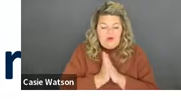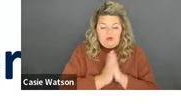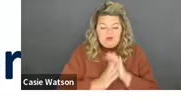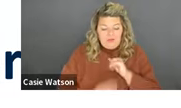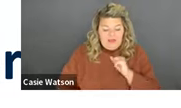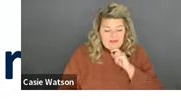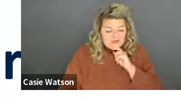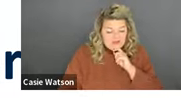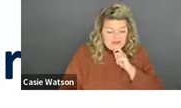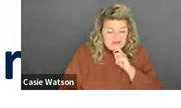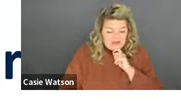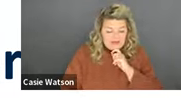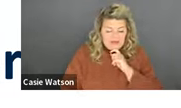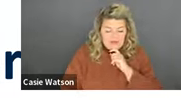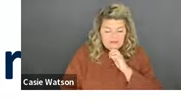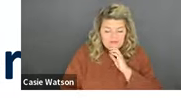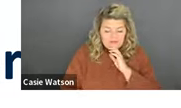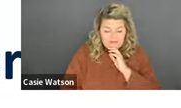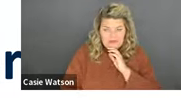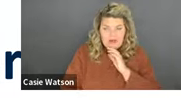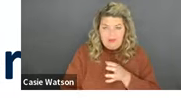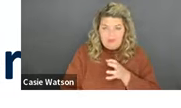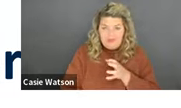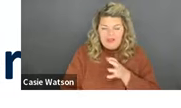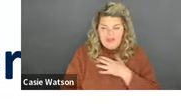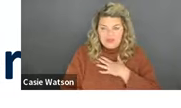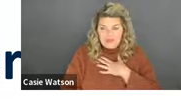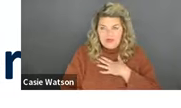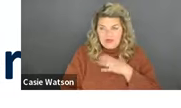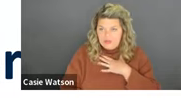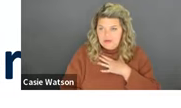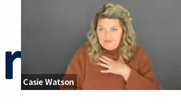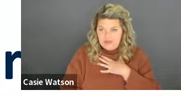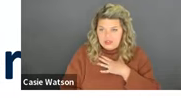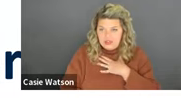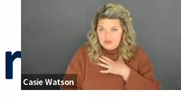So Zoom has actually come up with an interpreter feature,